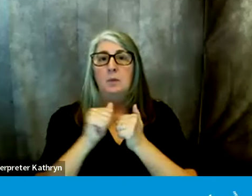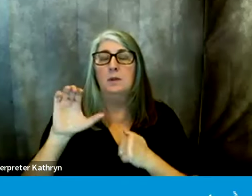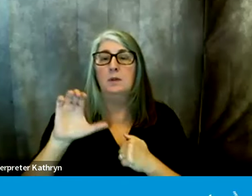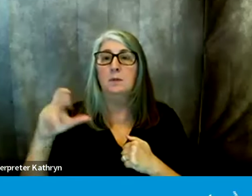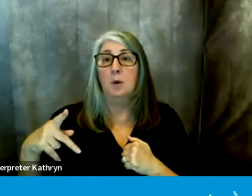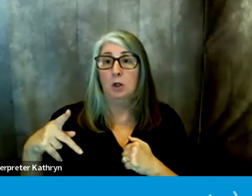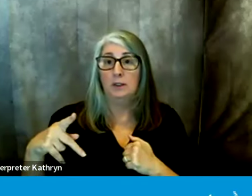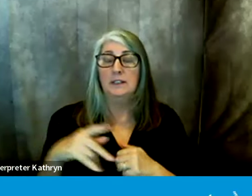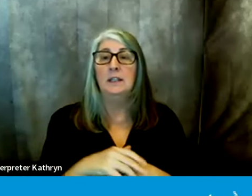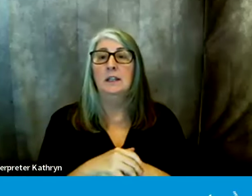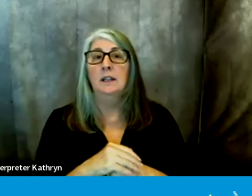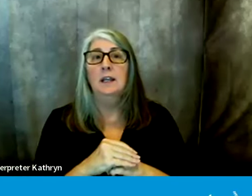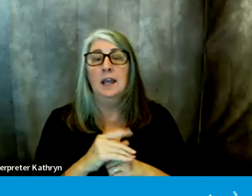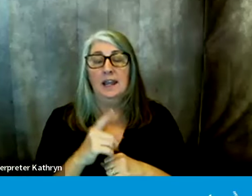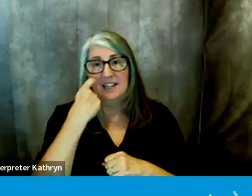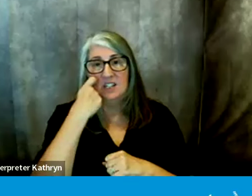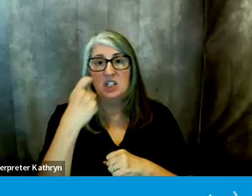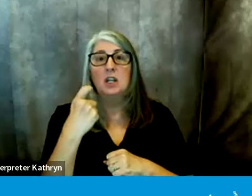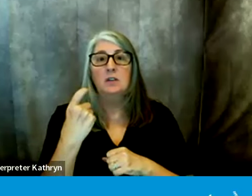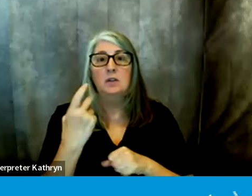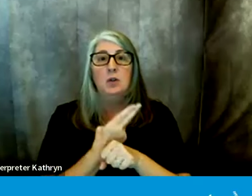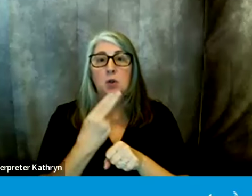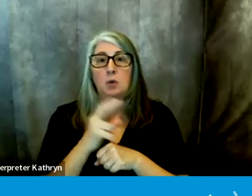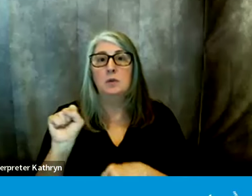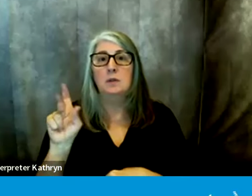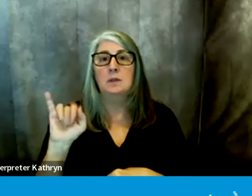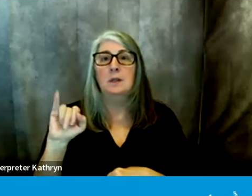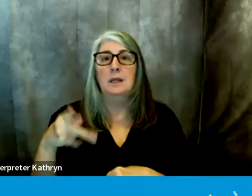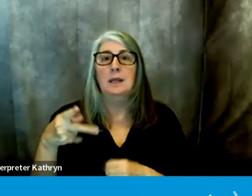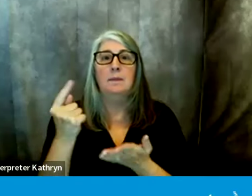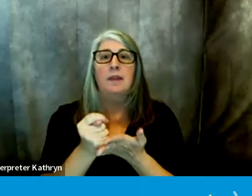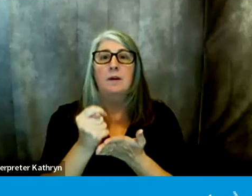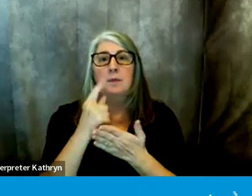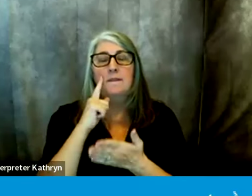having undergone eight weeks of SCiP therapy, demonstrated improvement in function that was greater than standard of care.